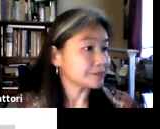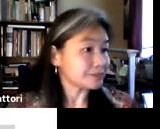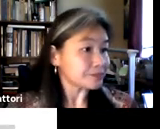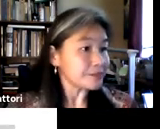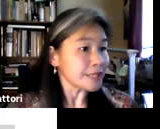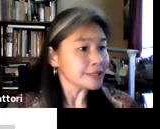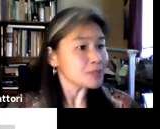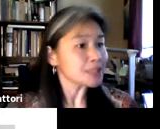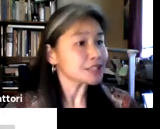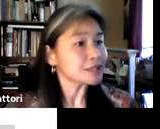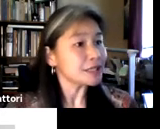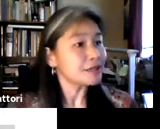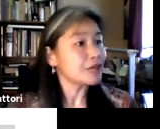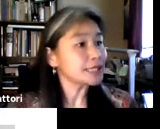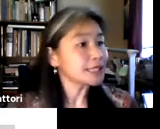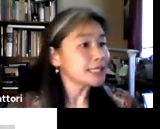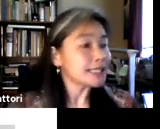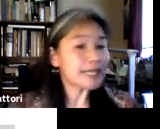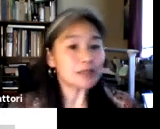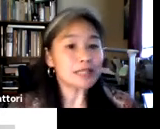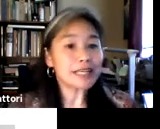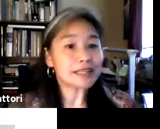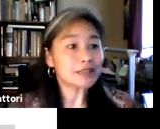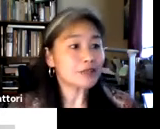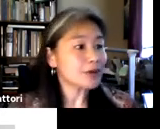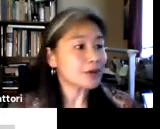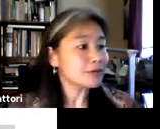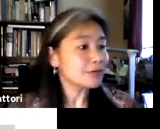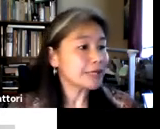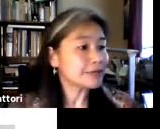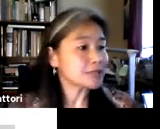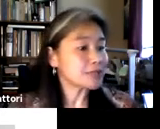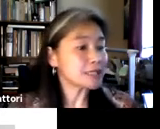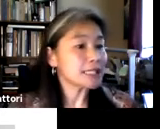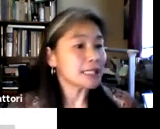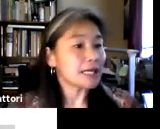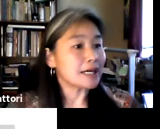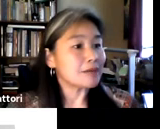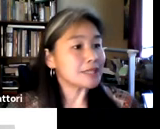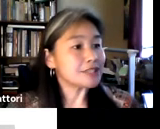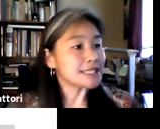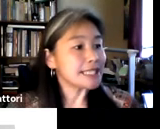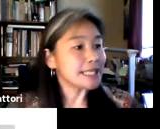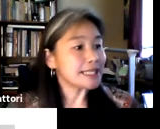had a little bit more education. She had a seventh or eighth grade education and she came from the side of the family that